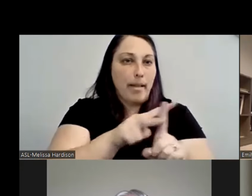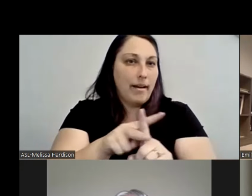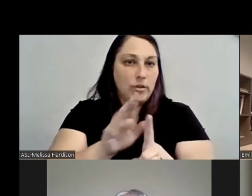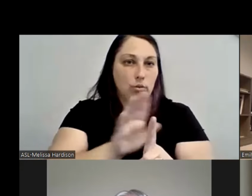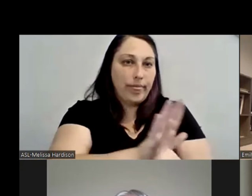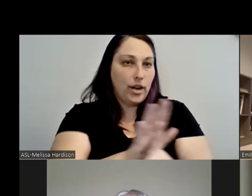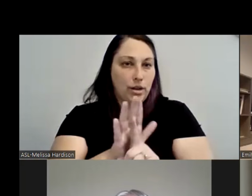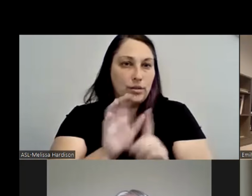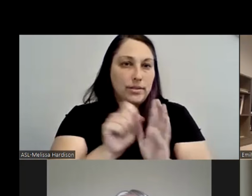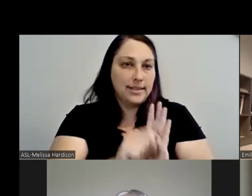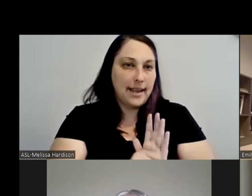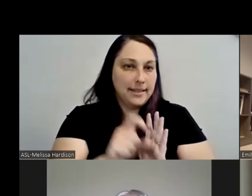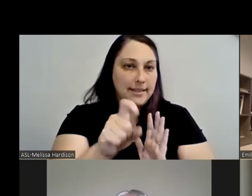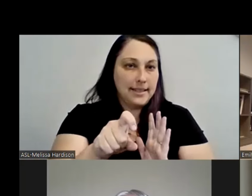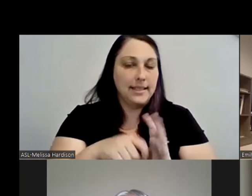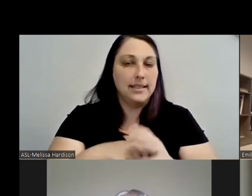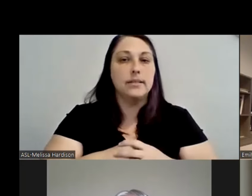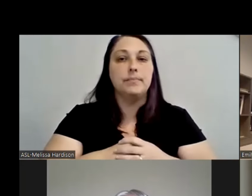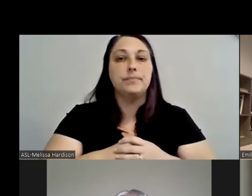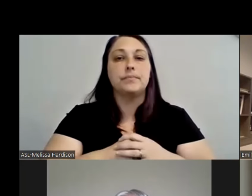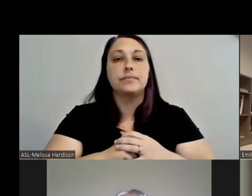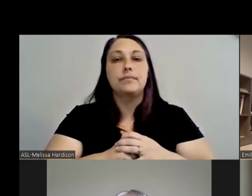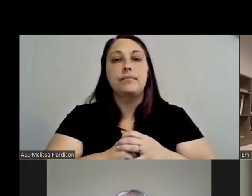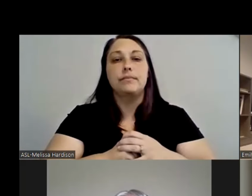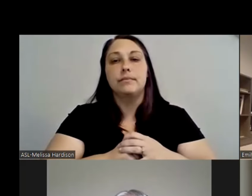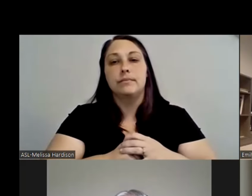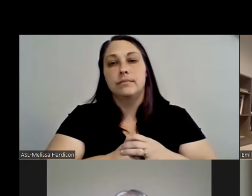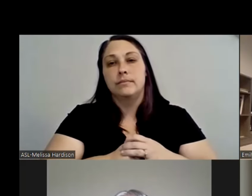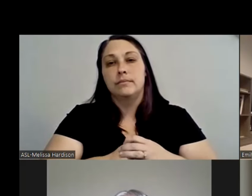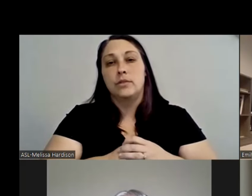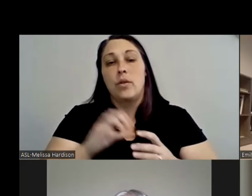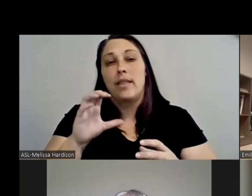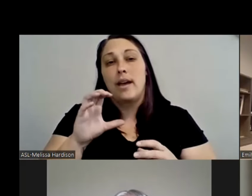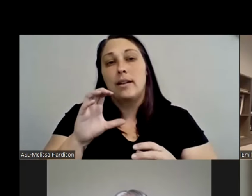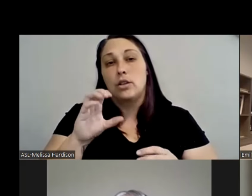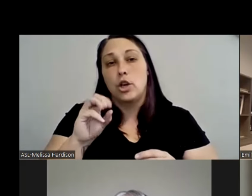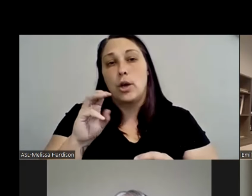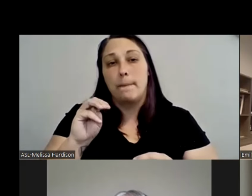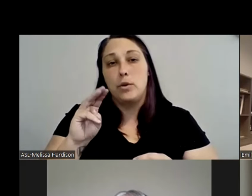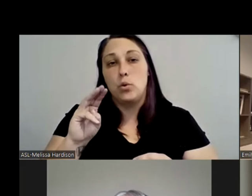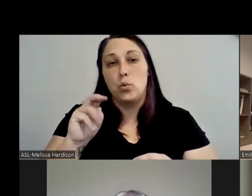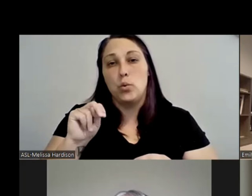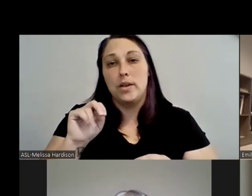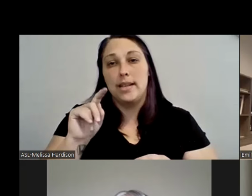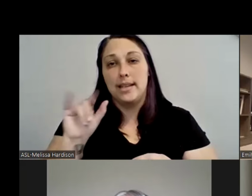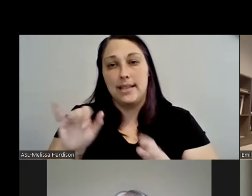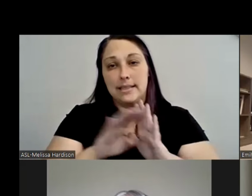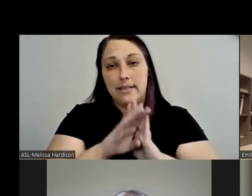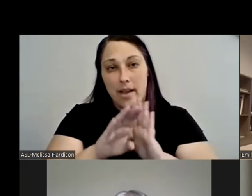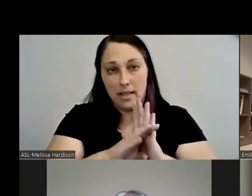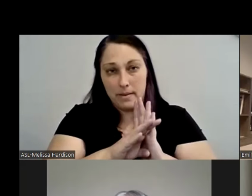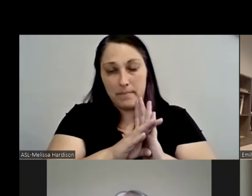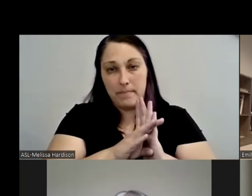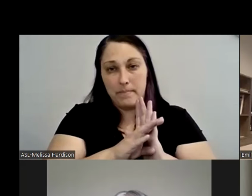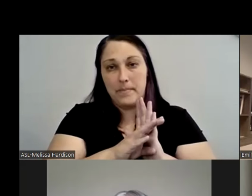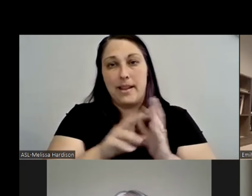Or what the alternatives are, and they may not have access to people who can come in and give advice on choices on what changes